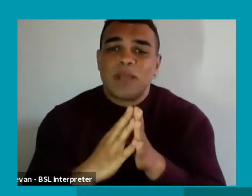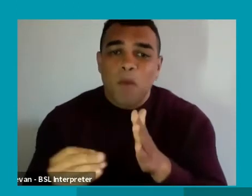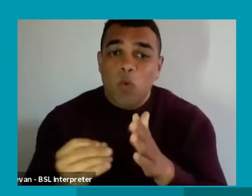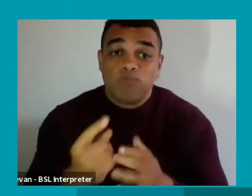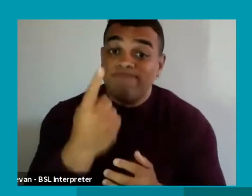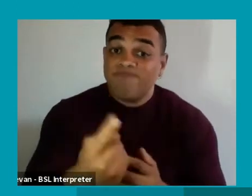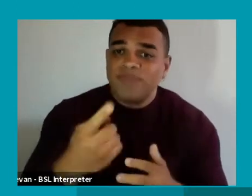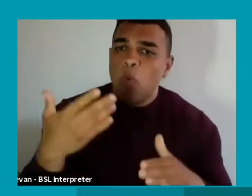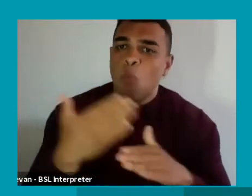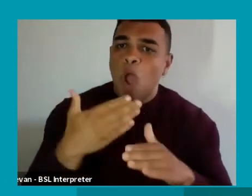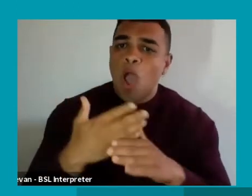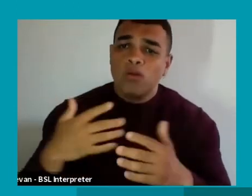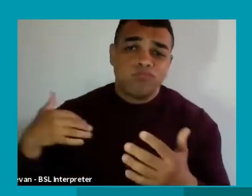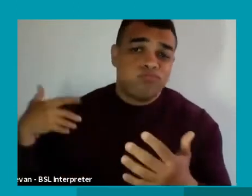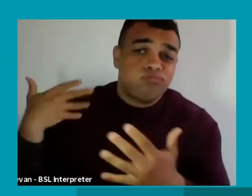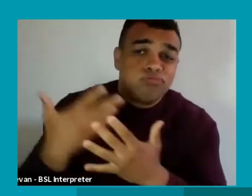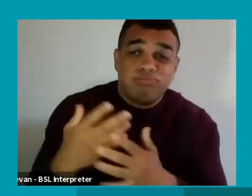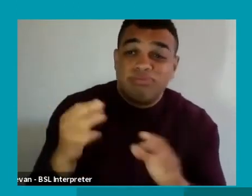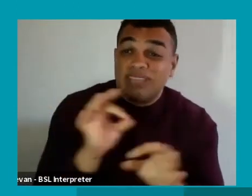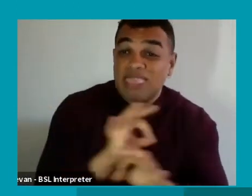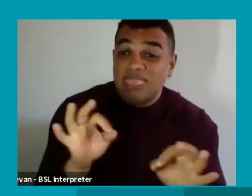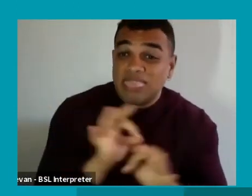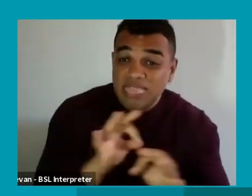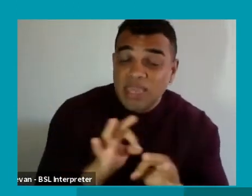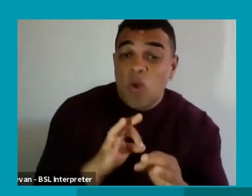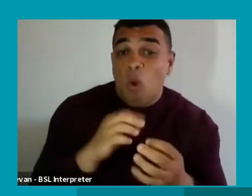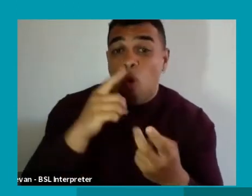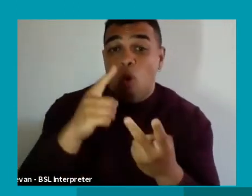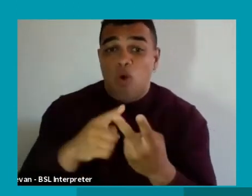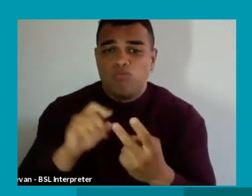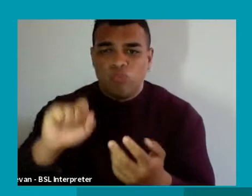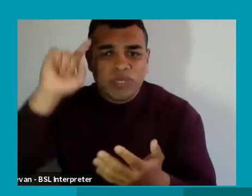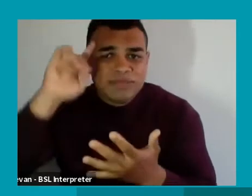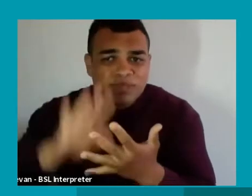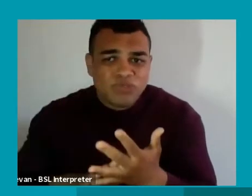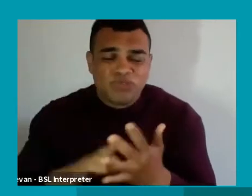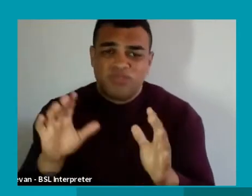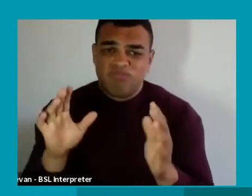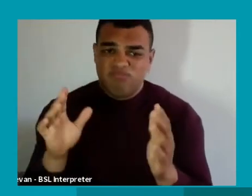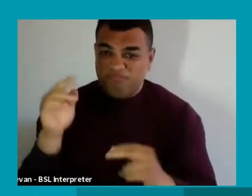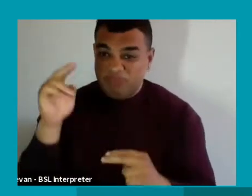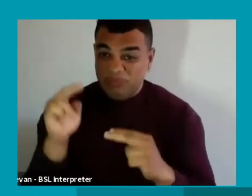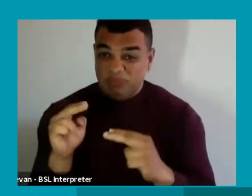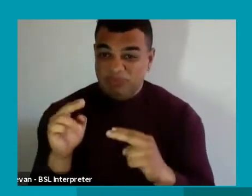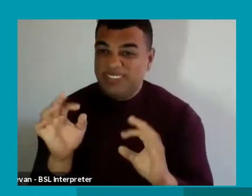then maybe a skills based CV might be better. If you've got less experience, so you've just finished university again, skills base might be better,